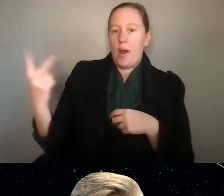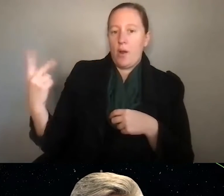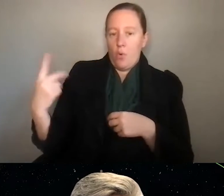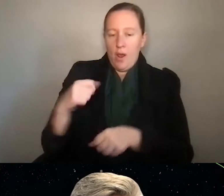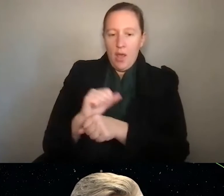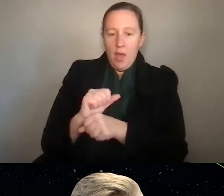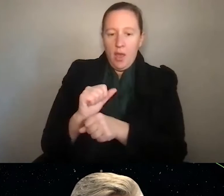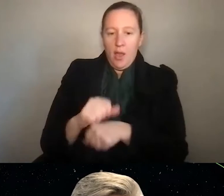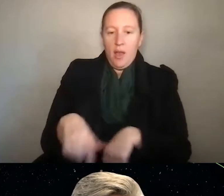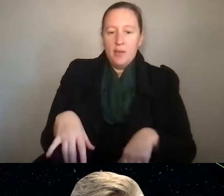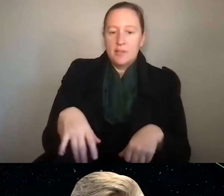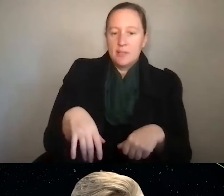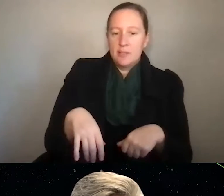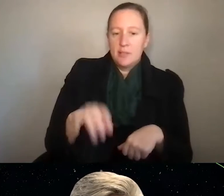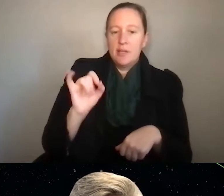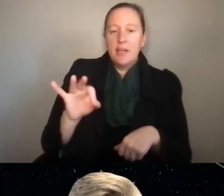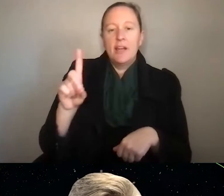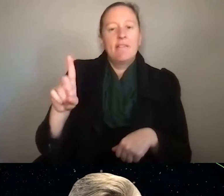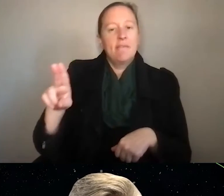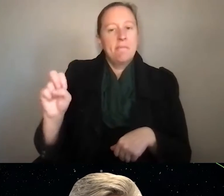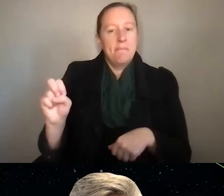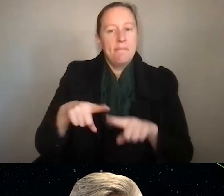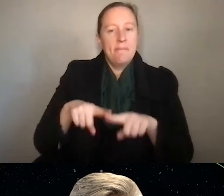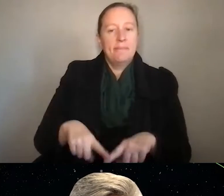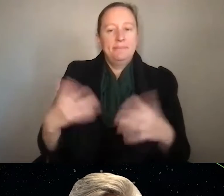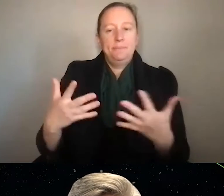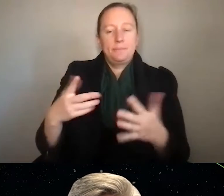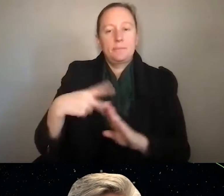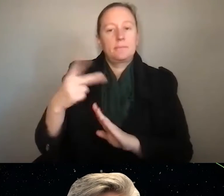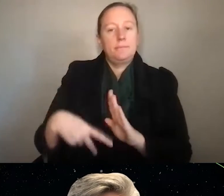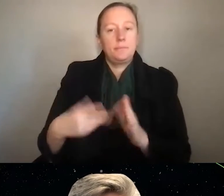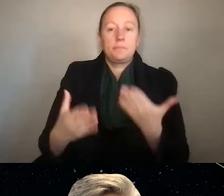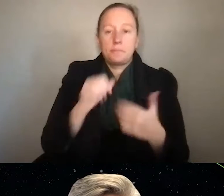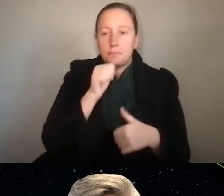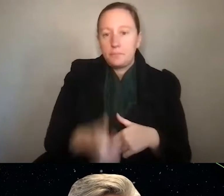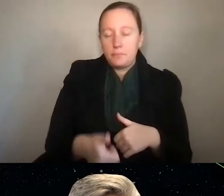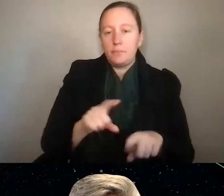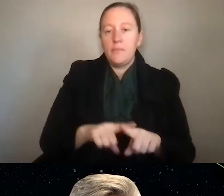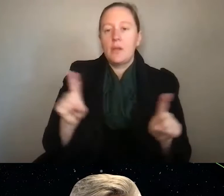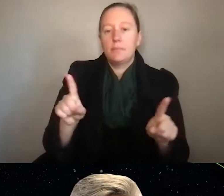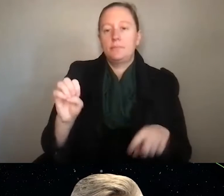If it was going to DUE, depending on what the program is, maybe not. But going back to Elsa's point,